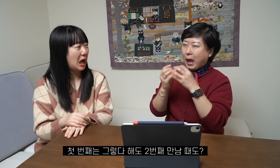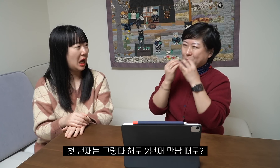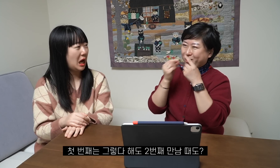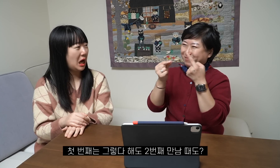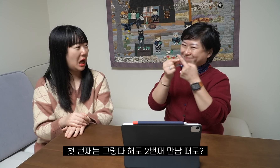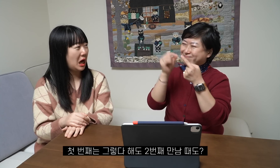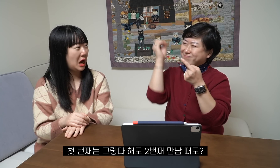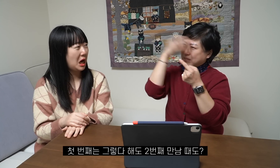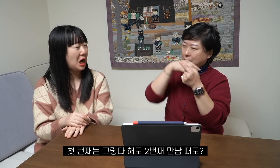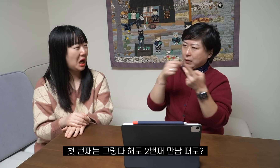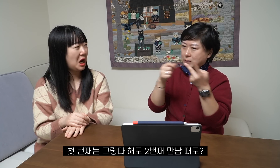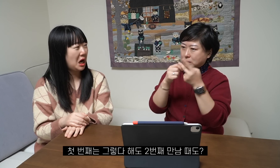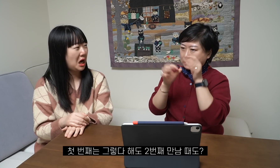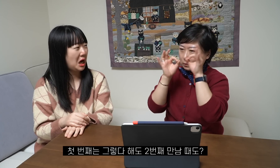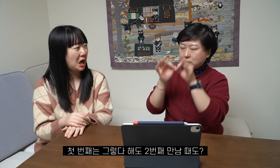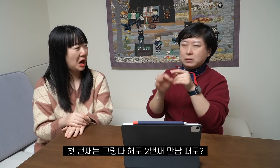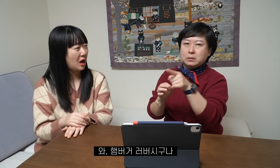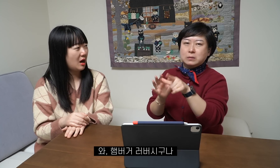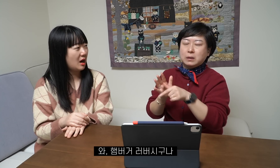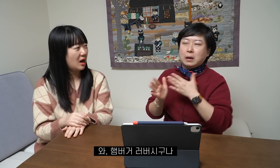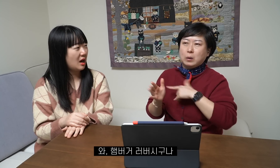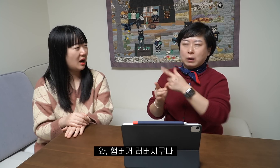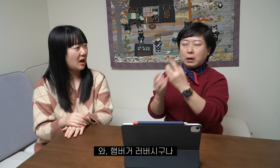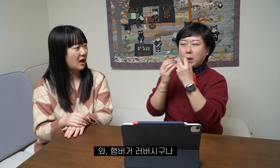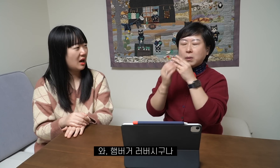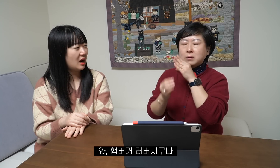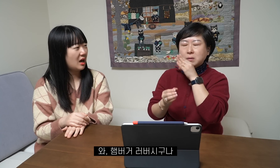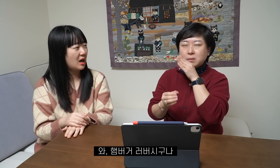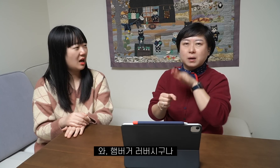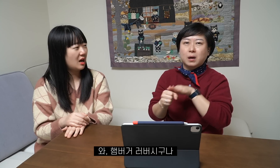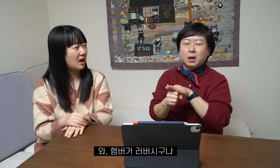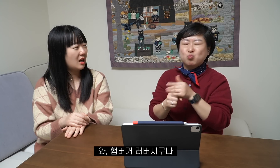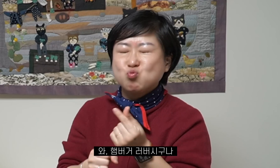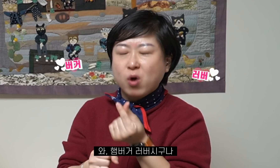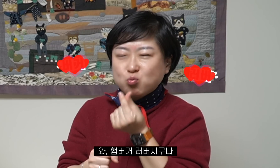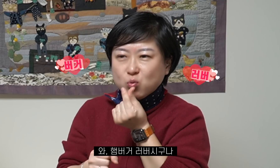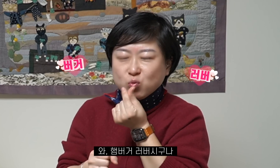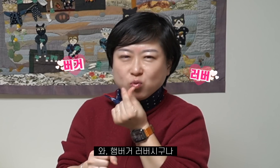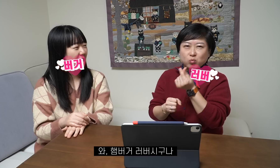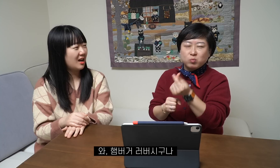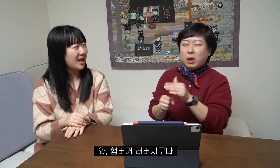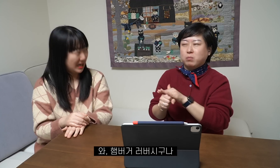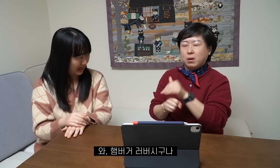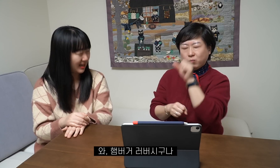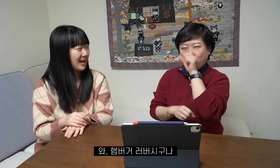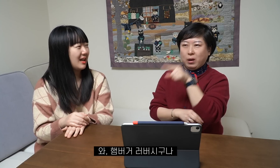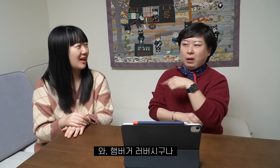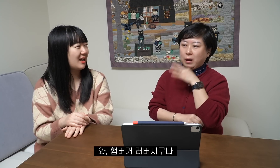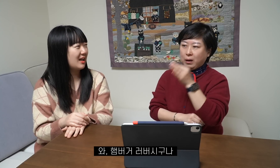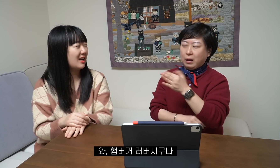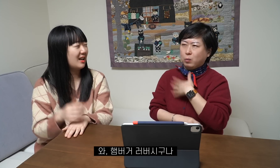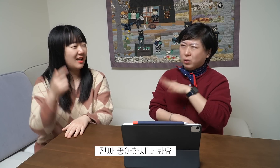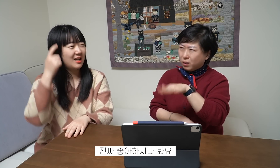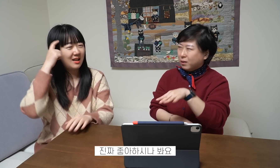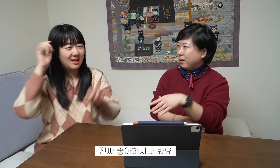Even if it was the first time, how about the second meeting? Wow, he's a hamburger lover.